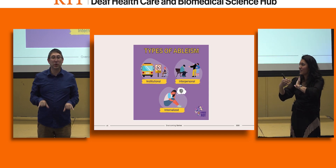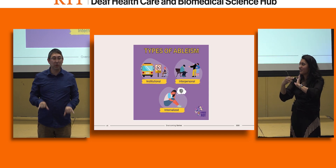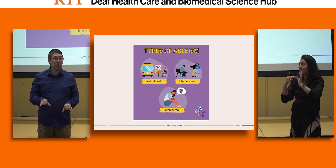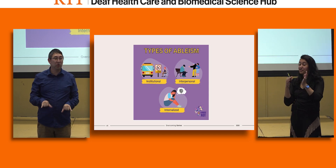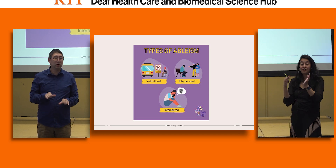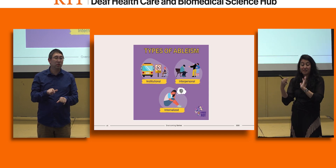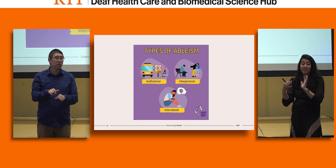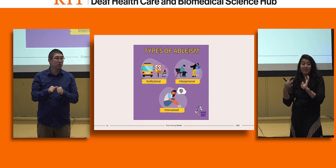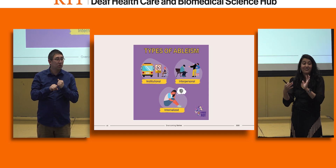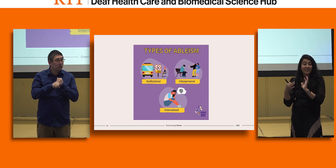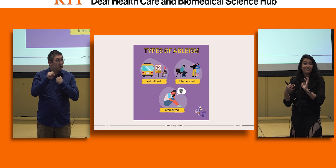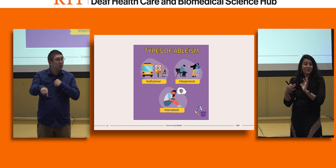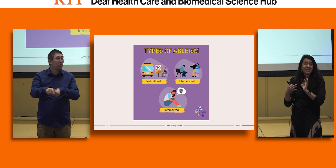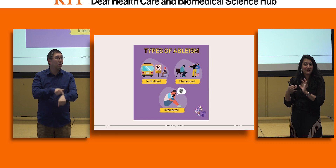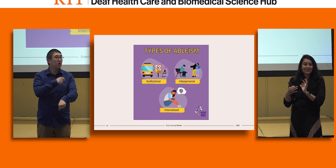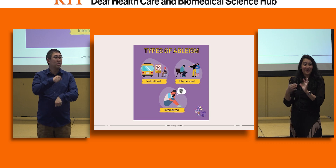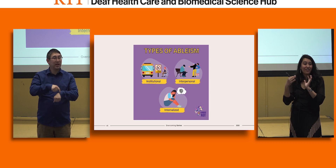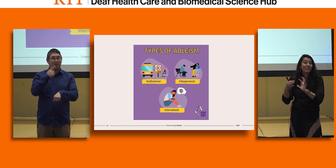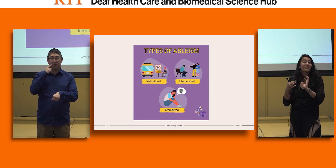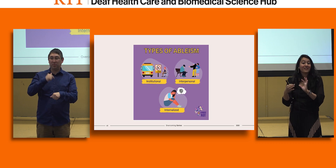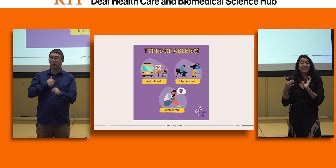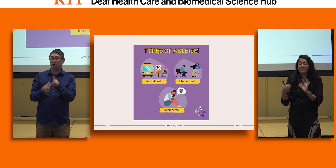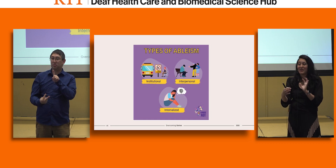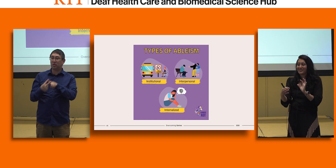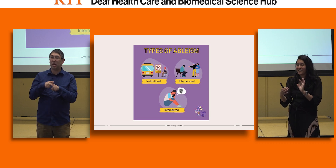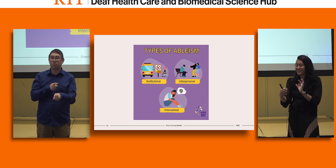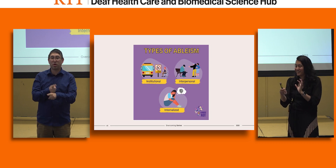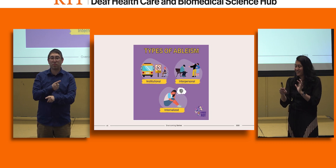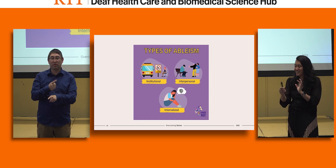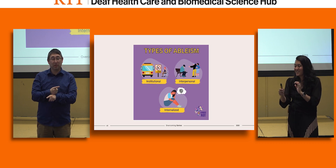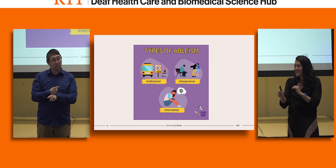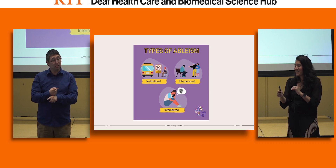actually took a long time for me to do that, longer than I expected.